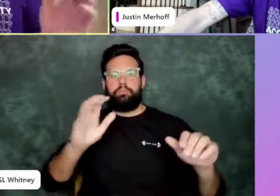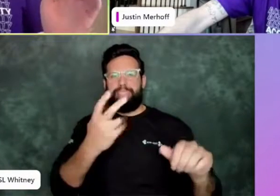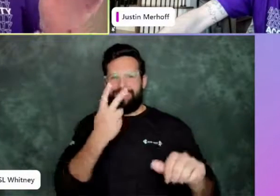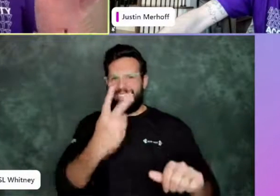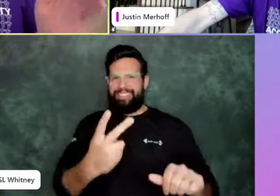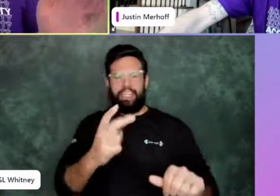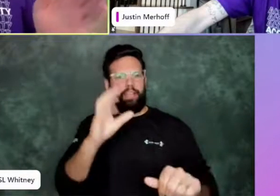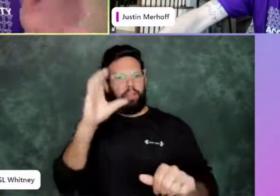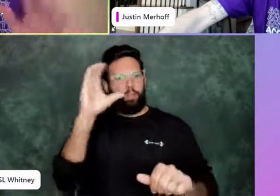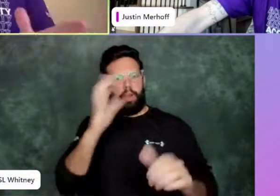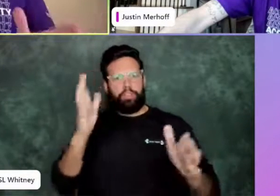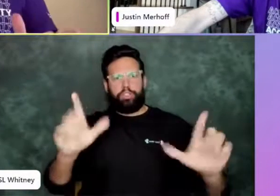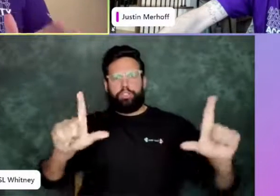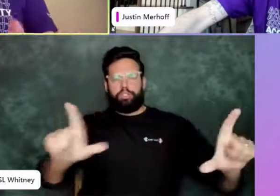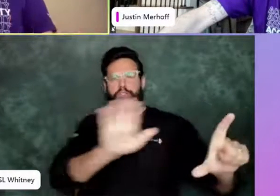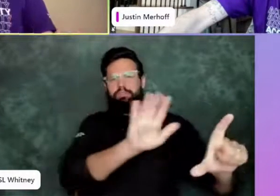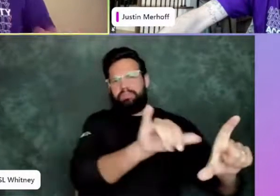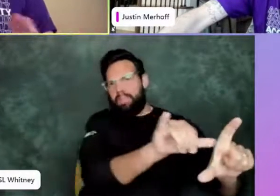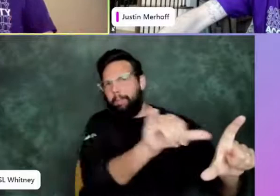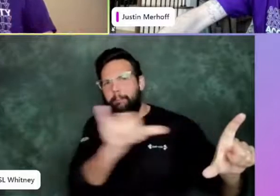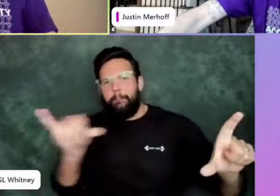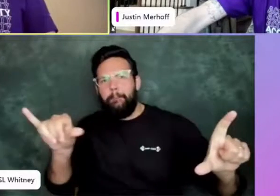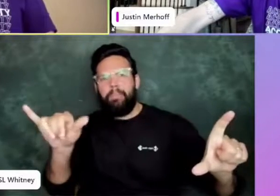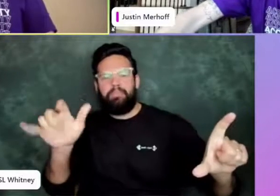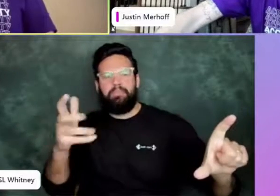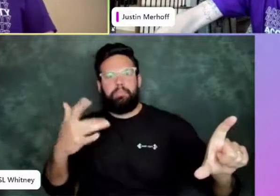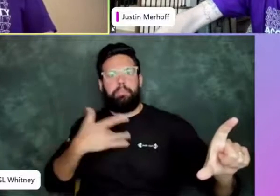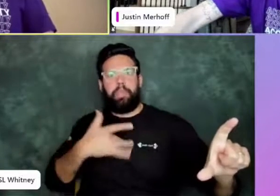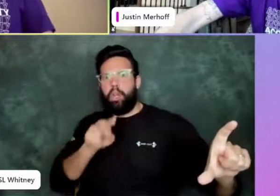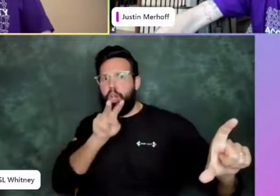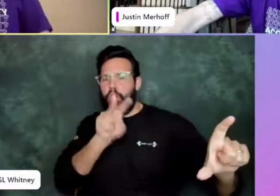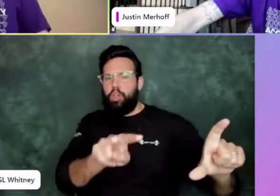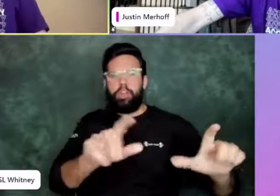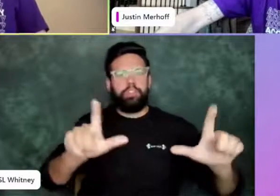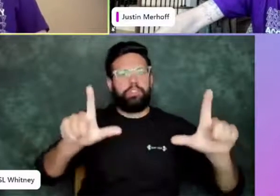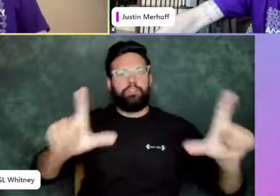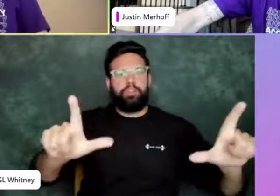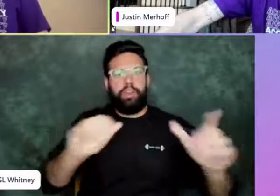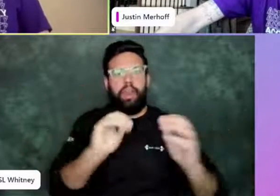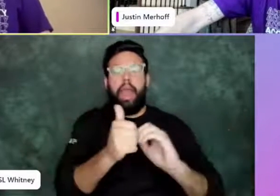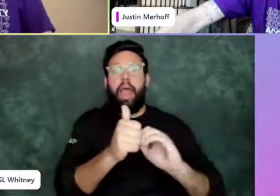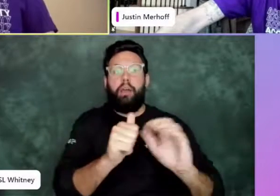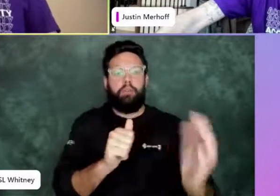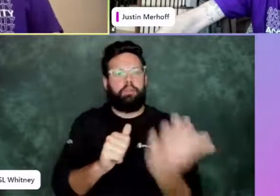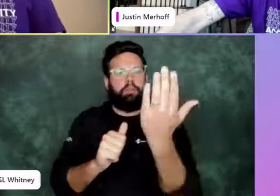it's literally looking at the screen in the same way. It's rendered for users if you're using headed testing.